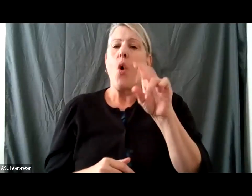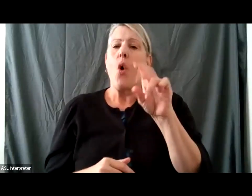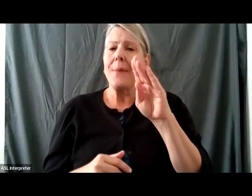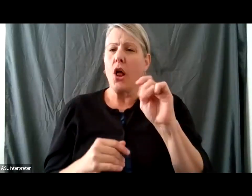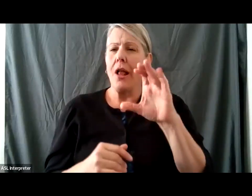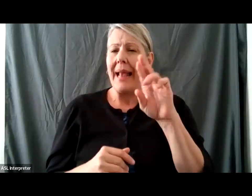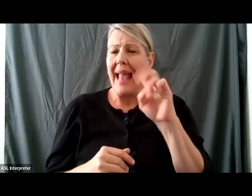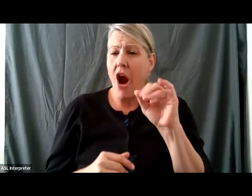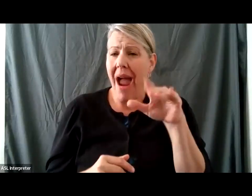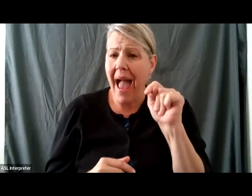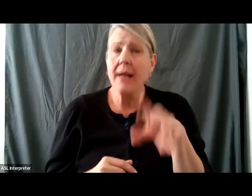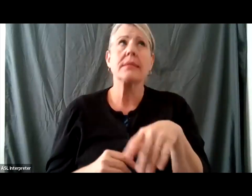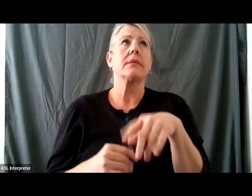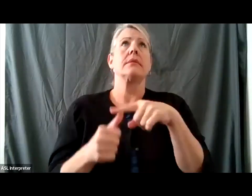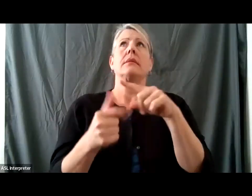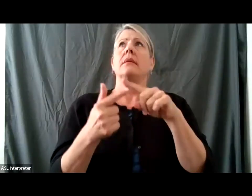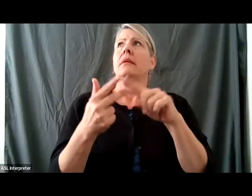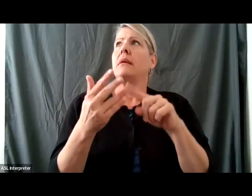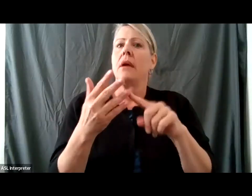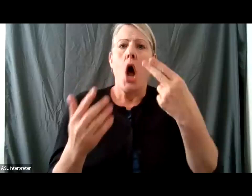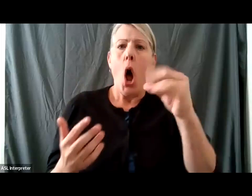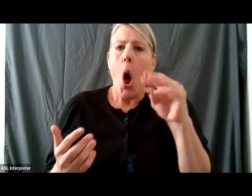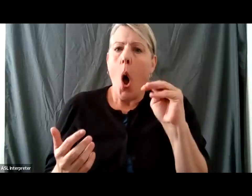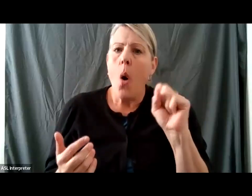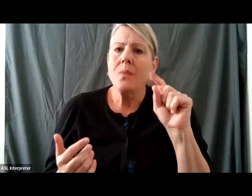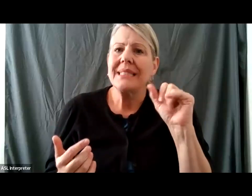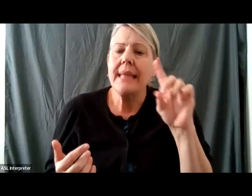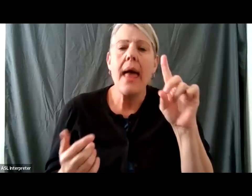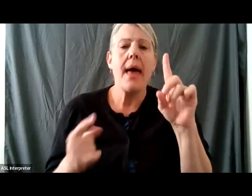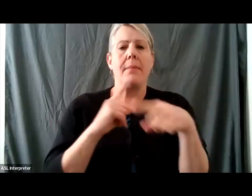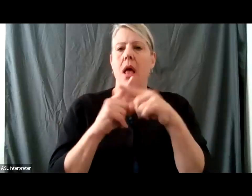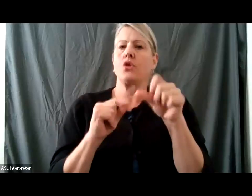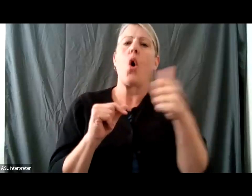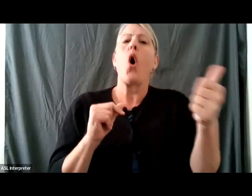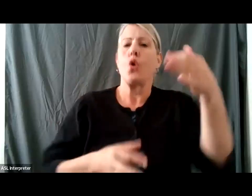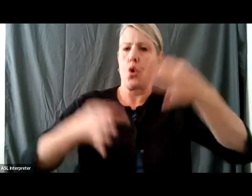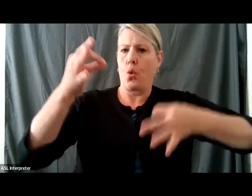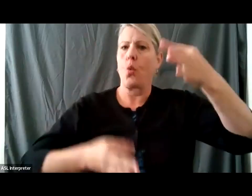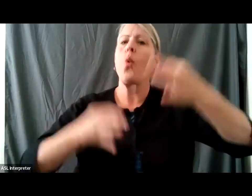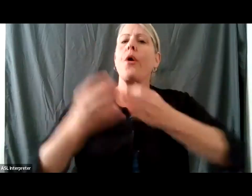particularly Olmstead which we will discuss later and other significant court cases.